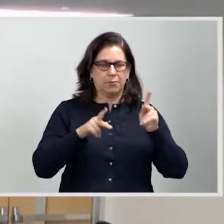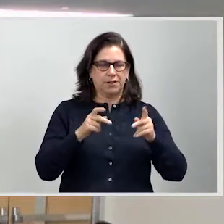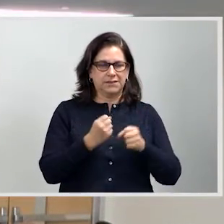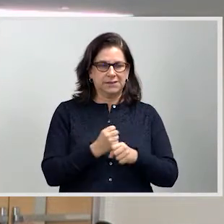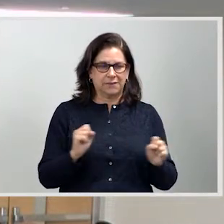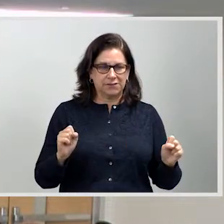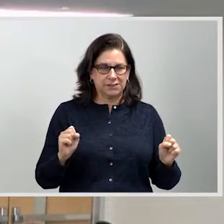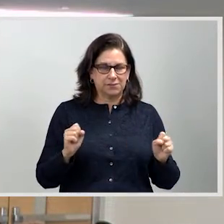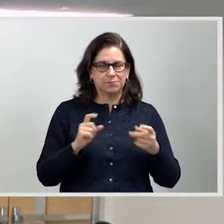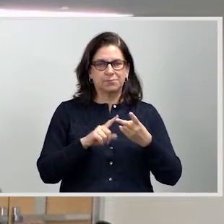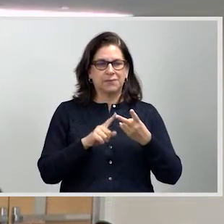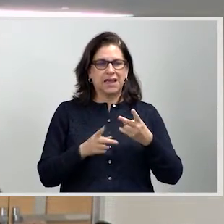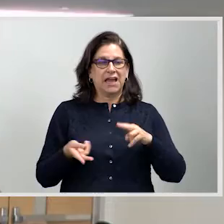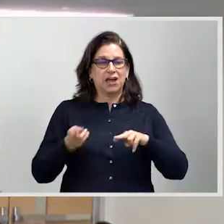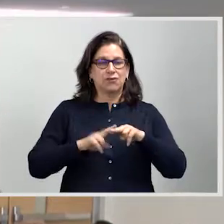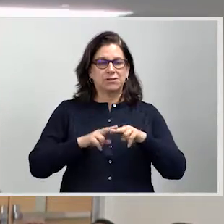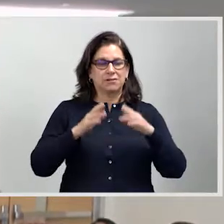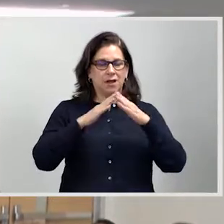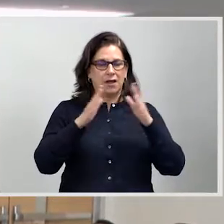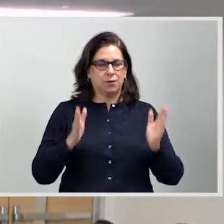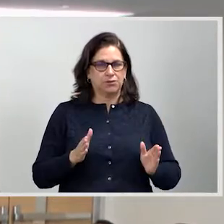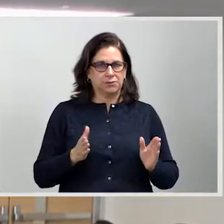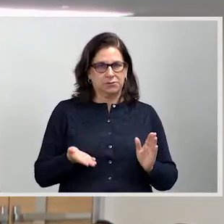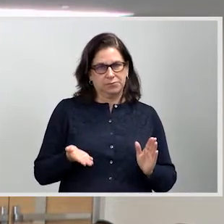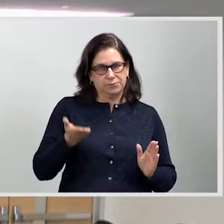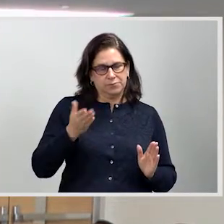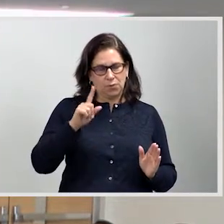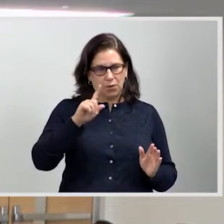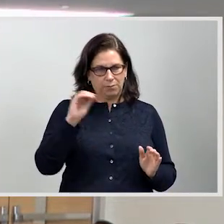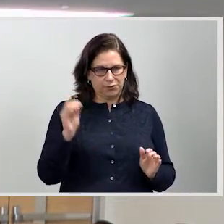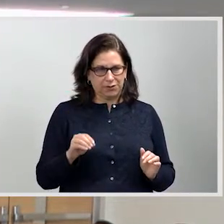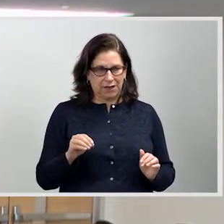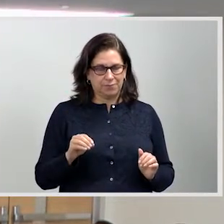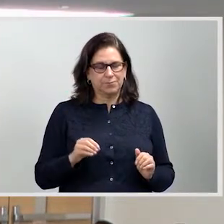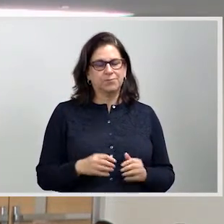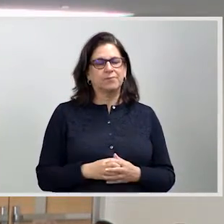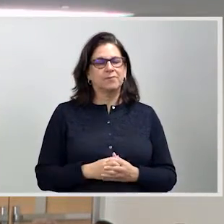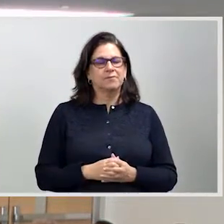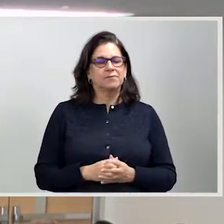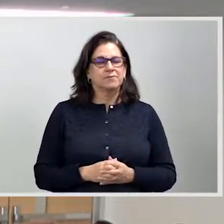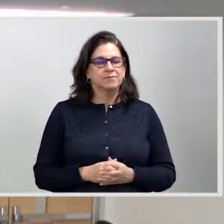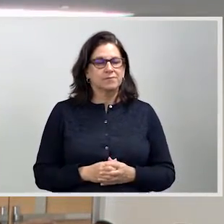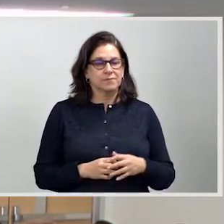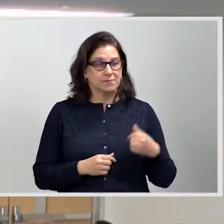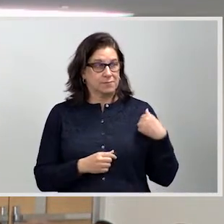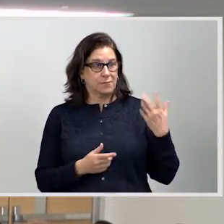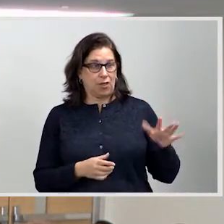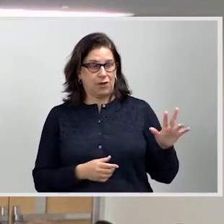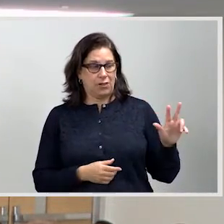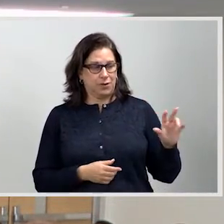FOR HOUSING. WE THINK WE HAVE DONE A GREAT JOB AND WE WANT TO SEE THE RESULTS COME OUT, BUT WE THINK WE CAN CONTINUE THAT TREND. AND IN ORDER TO AFFORD ALL THIS, UNFORTUNATELY A SMALL CUT IN GOVERNMENT OPERATIONS.